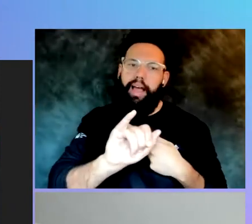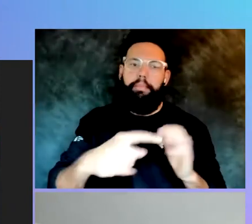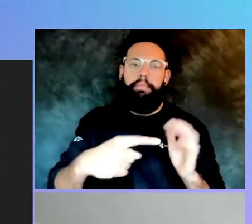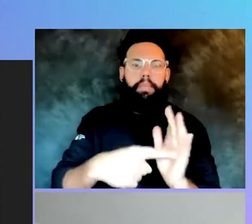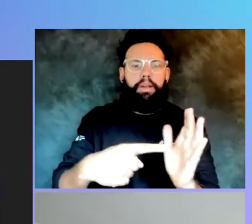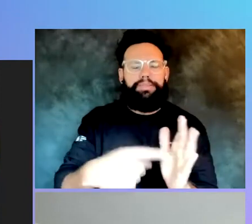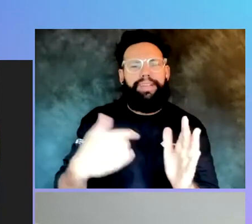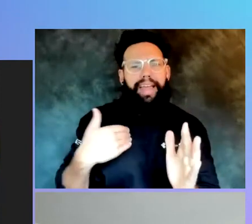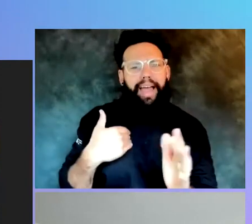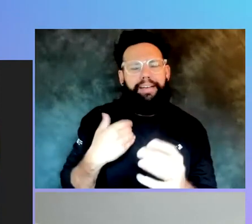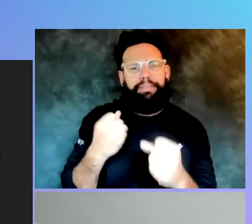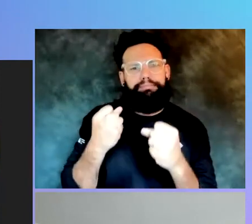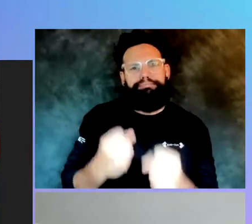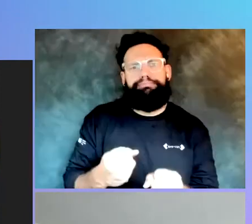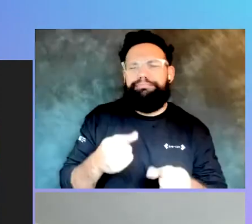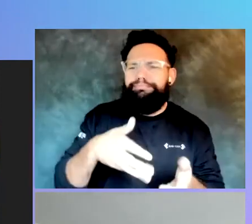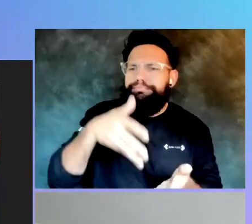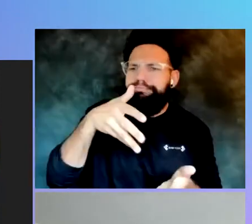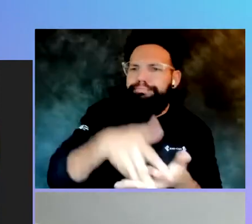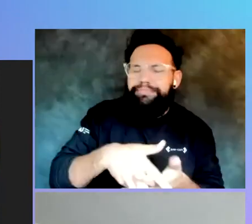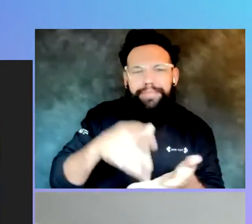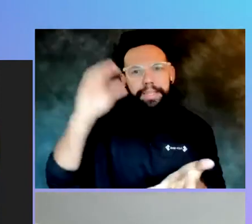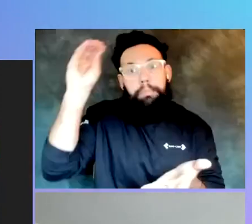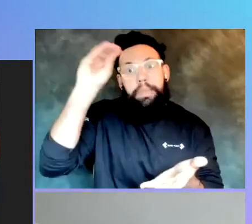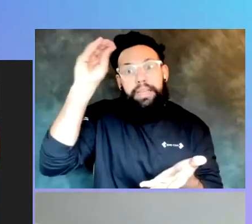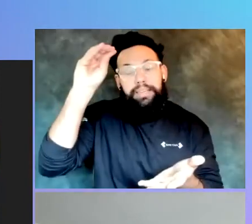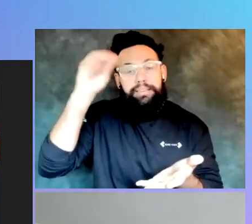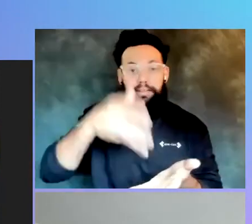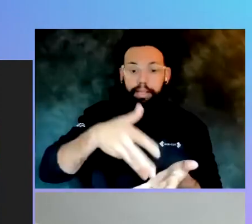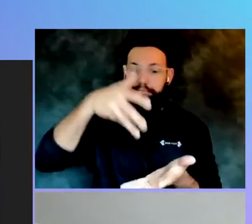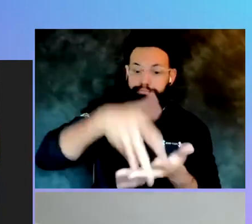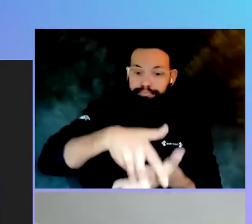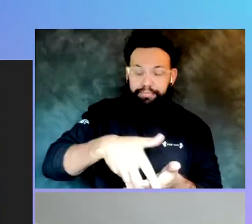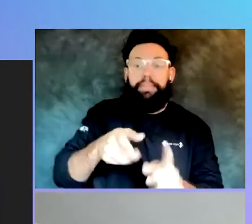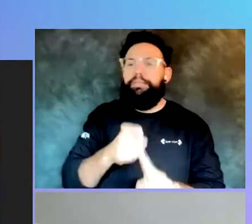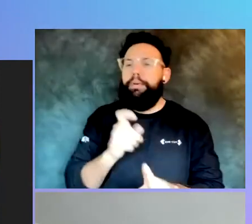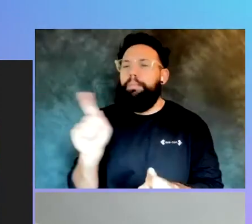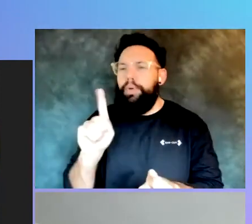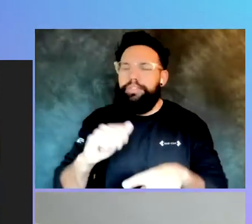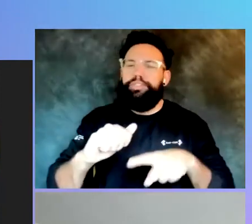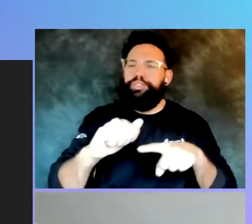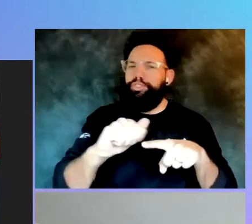found in their training data. A